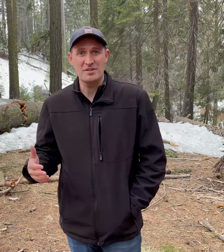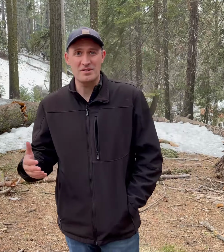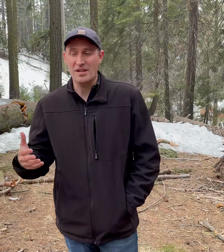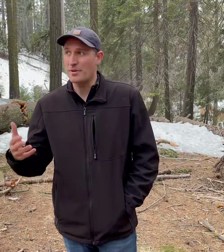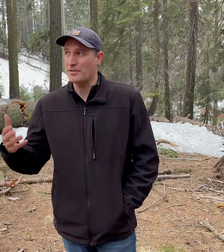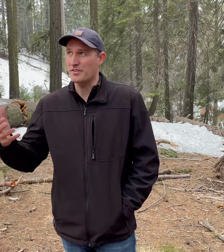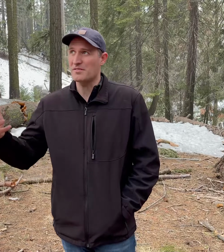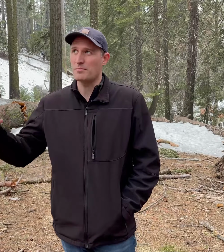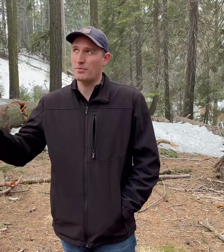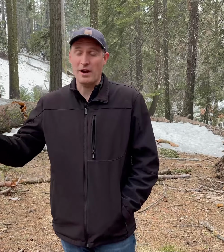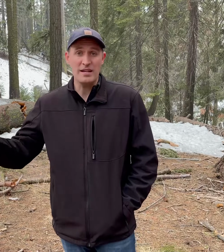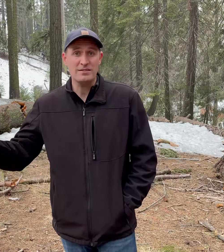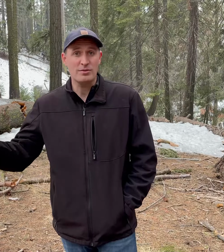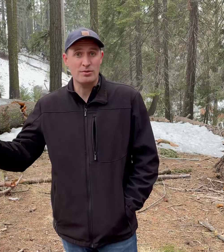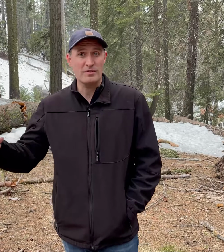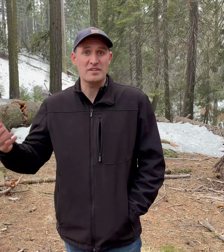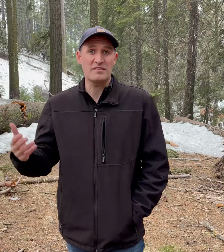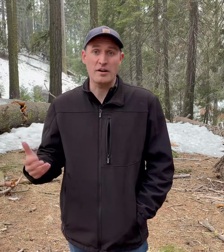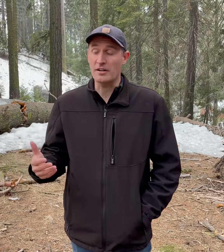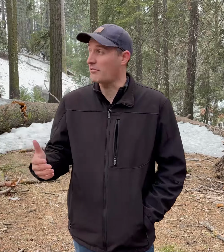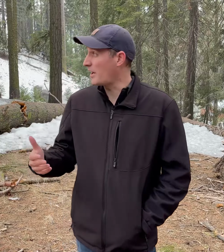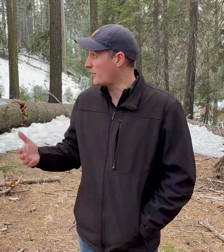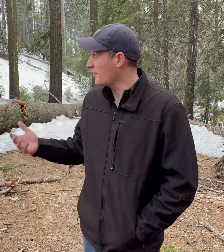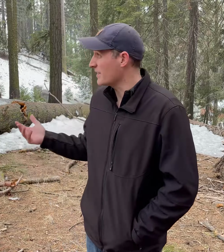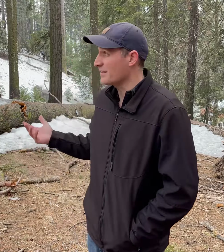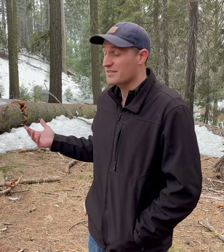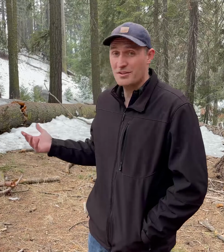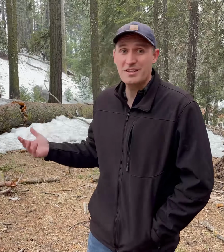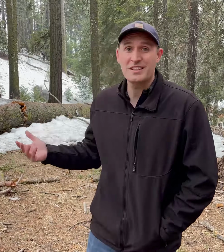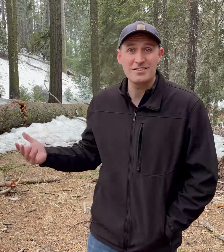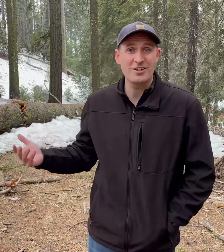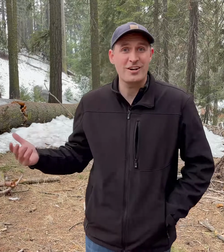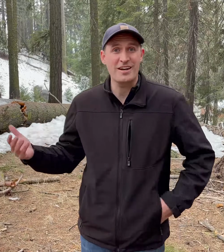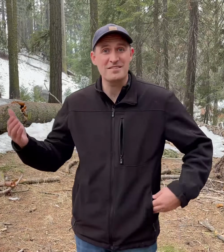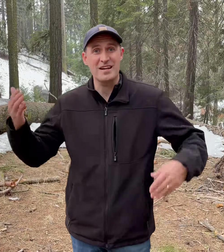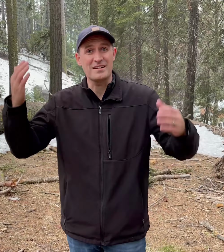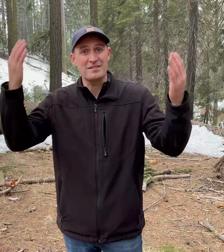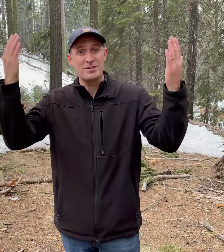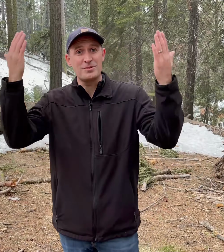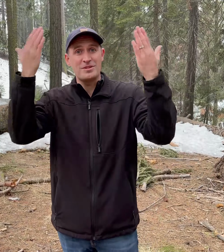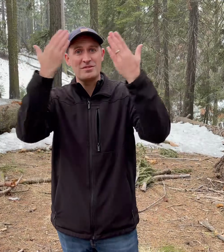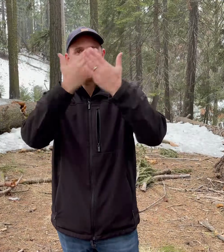is whether it's bright or if it's dark currently it's starting to get dark outside so you would use